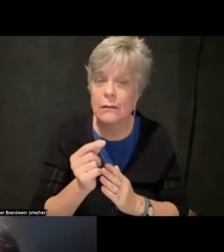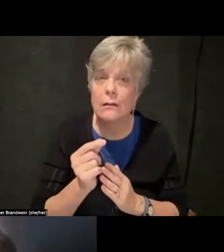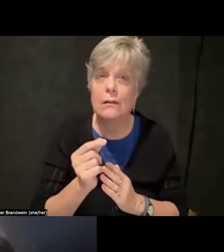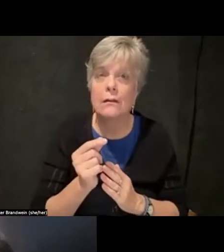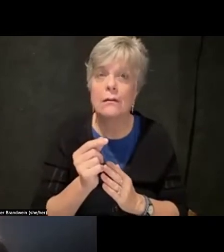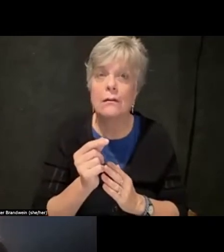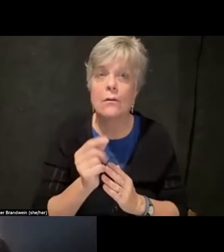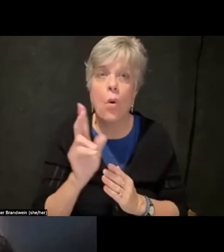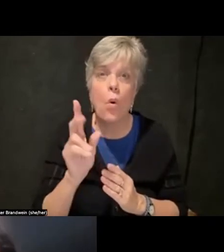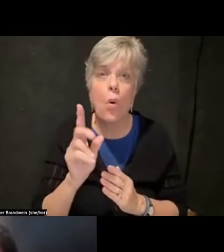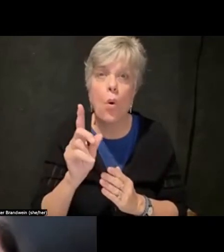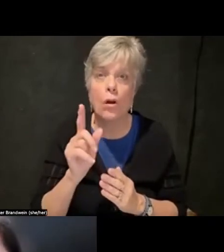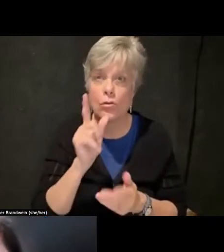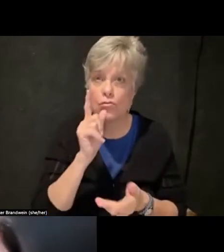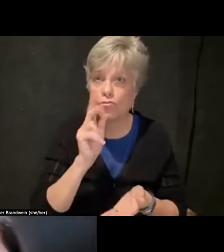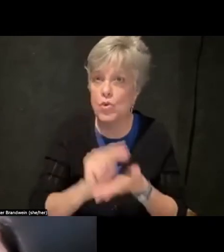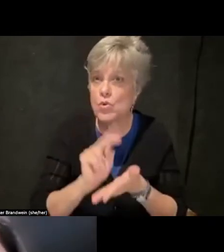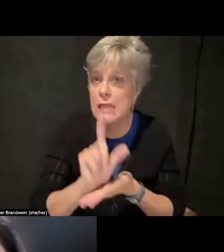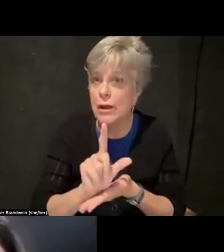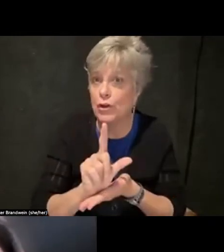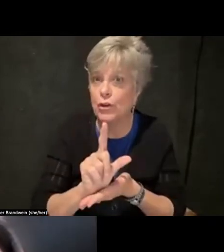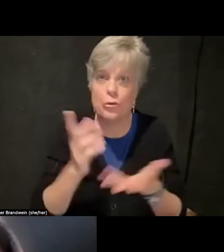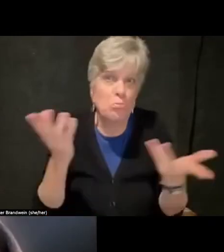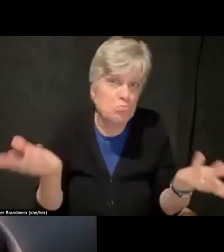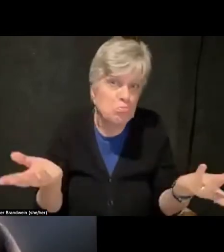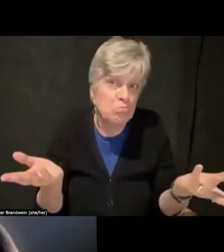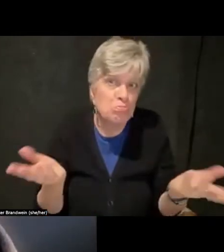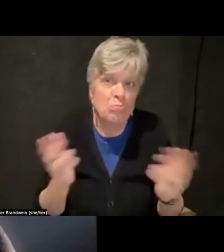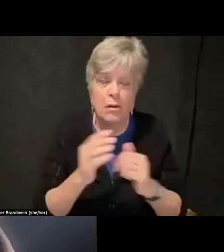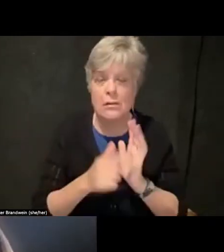or something like that that sometimes is also